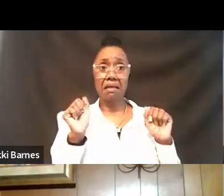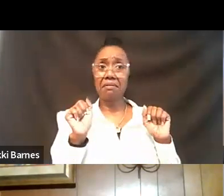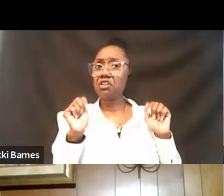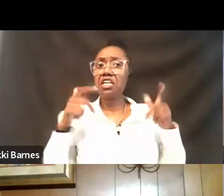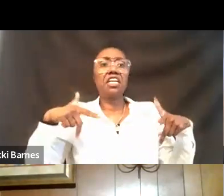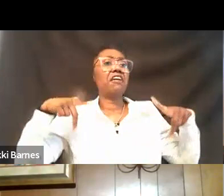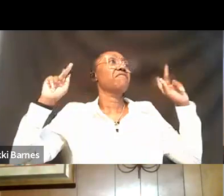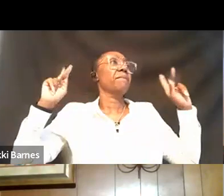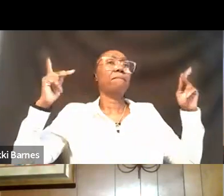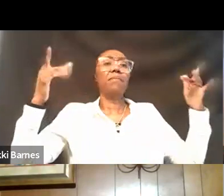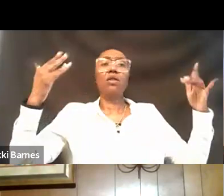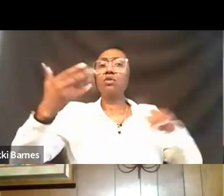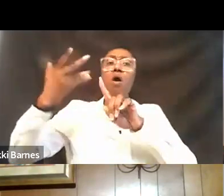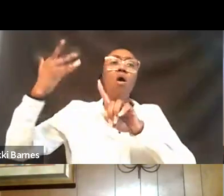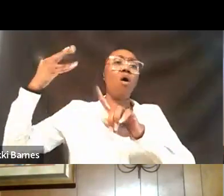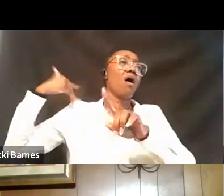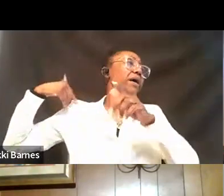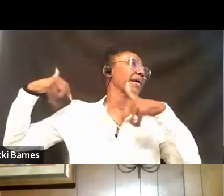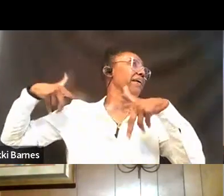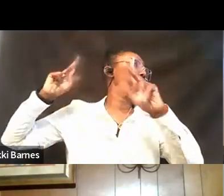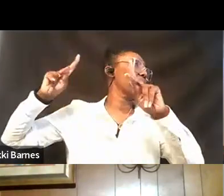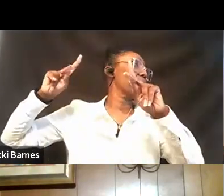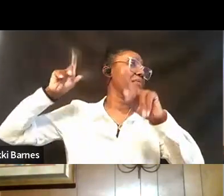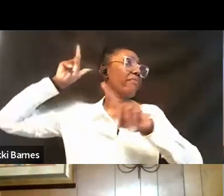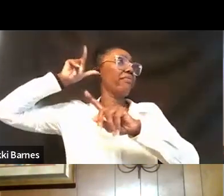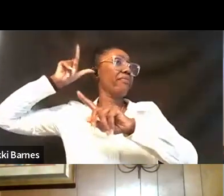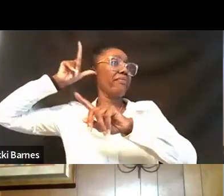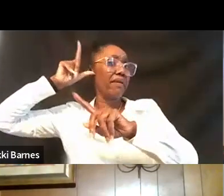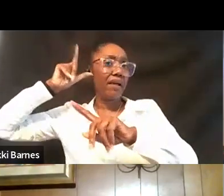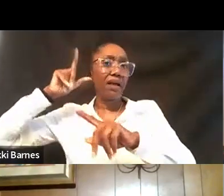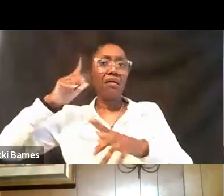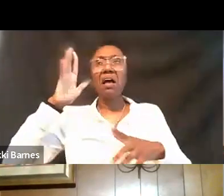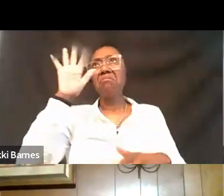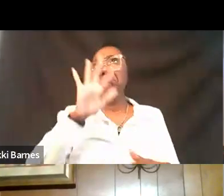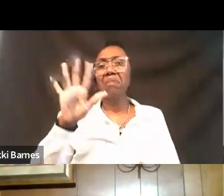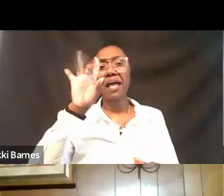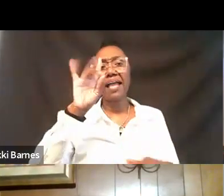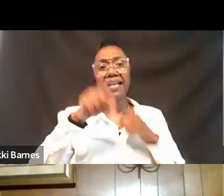I kind of gave up almost like. I don't know, 8 years ago, if I wanted to.